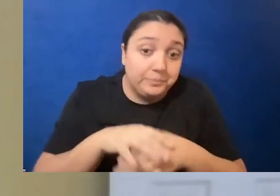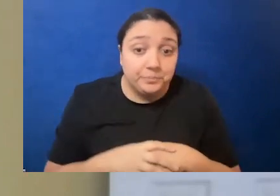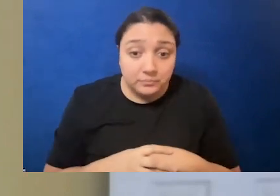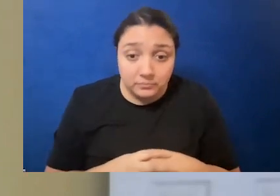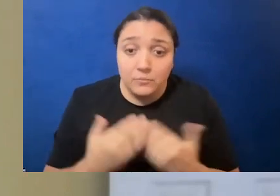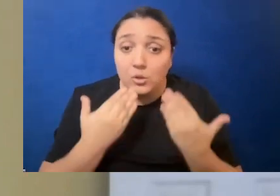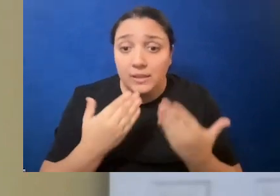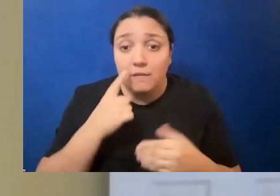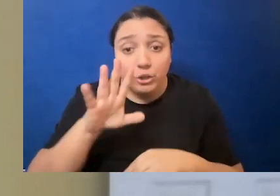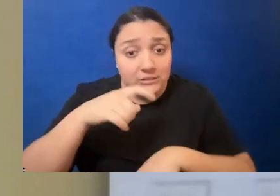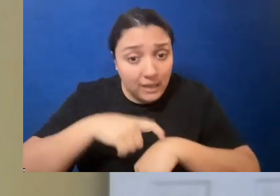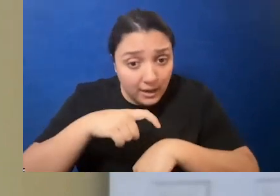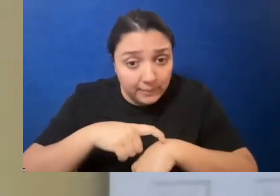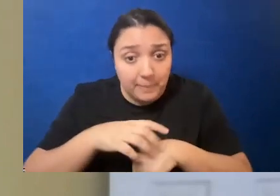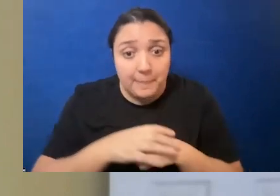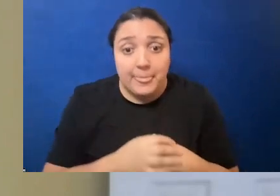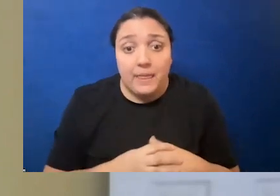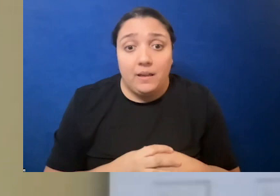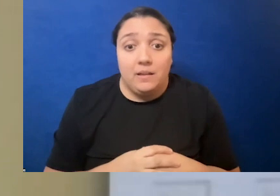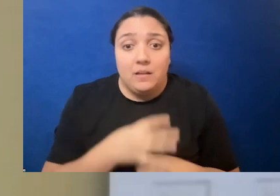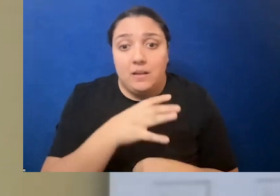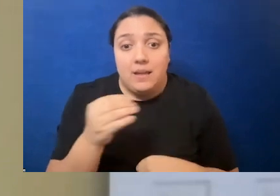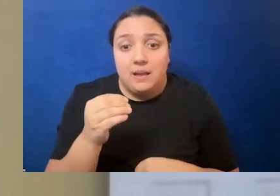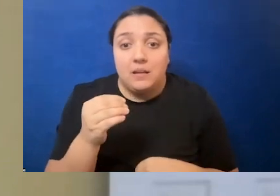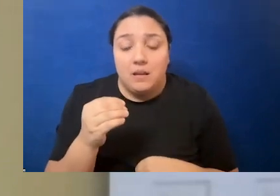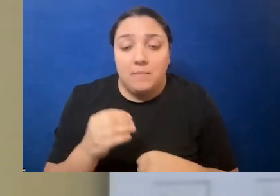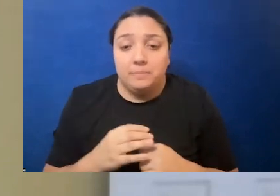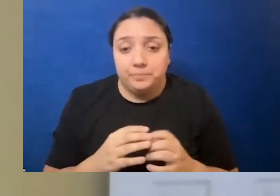WE HAVE THREE DIFFERENT SLIDE SHOWS. IT IS POSSIBLE THAT WE MAY BE